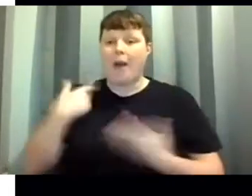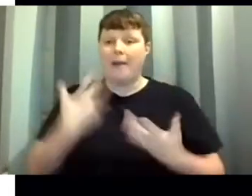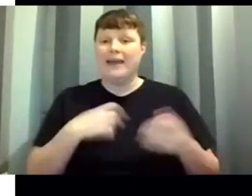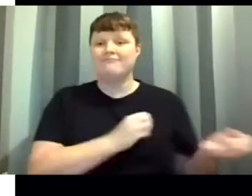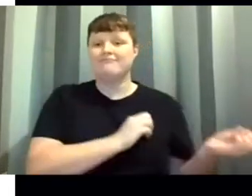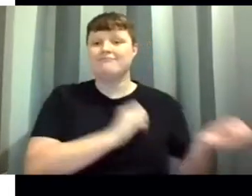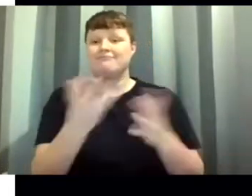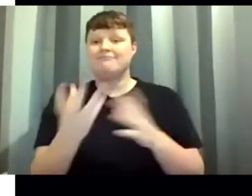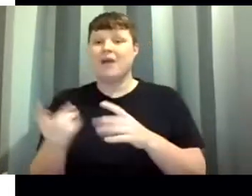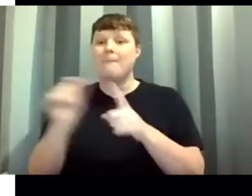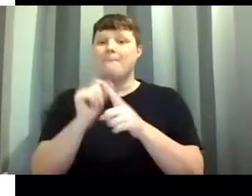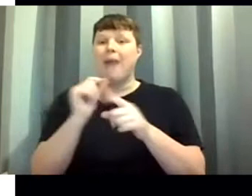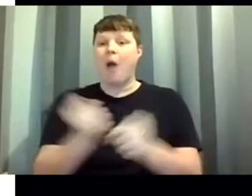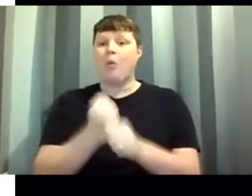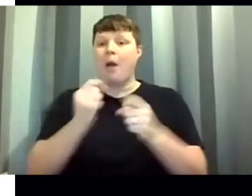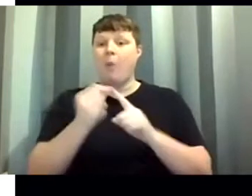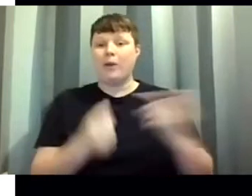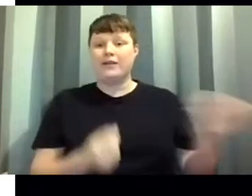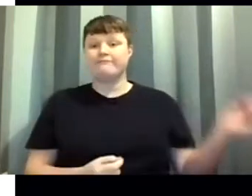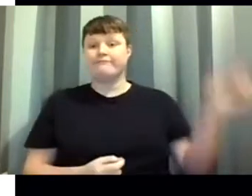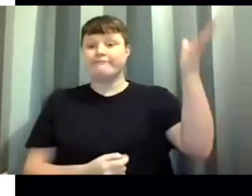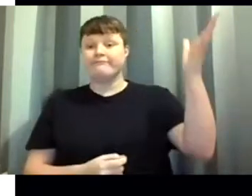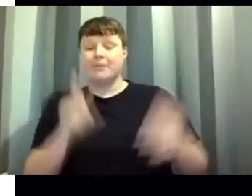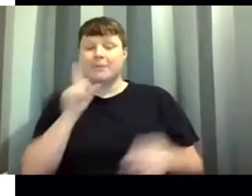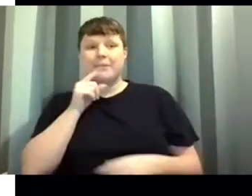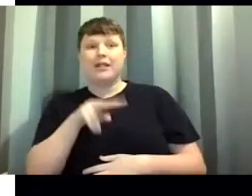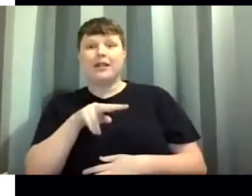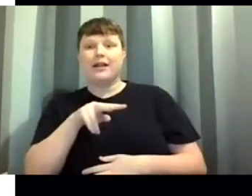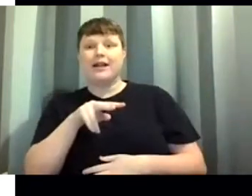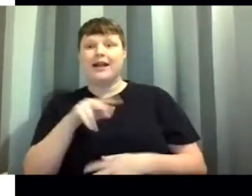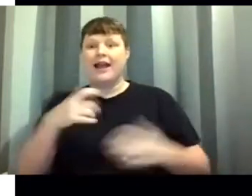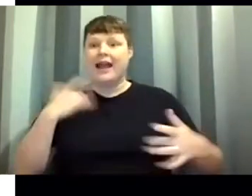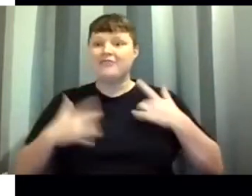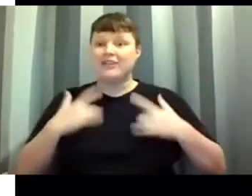seemed to find that interesting enough that they wanted wanted me to talk about that because it is...